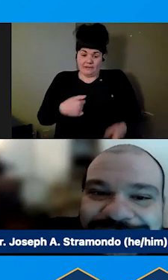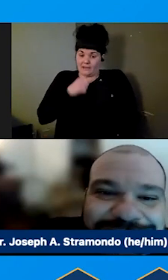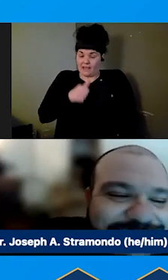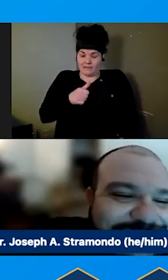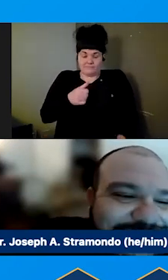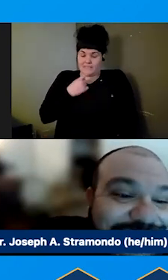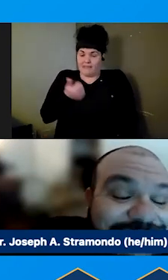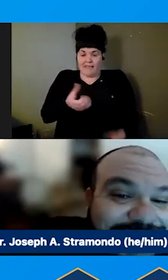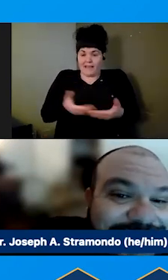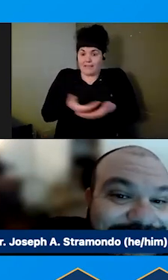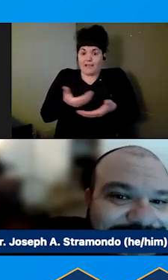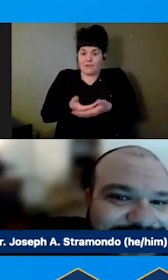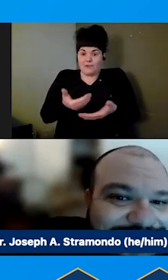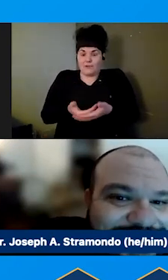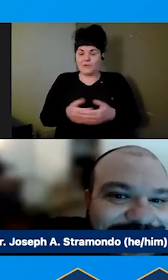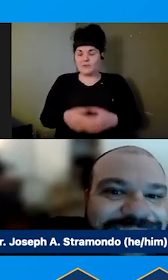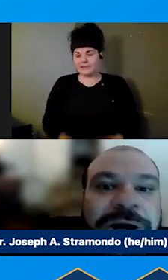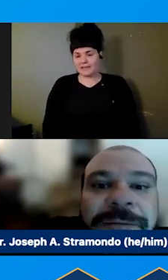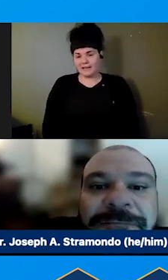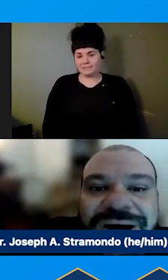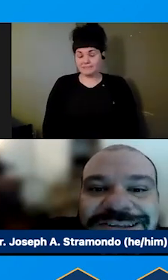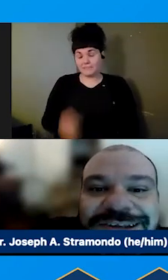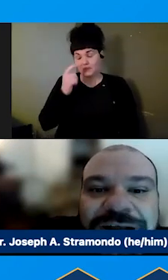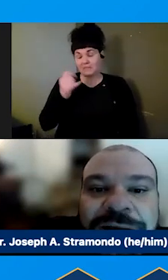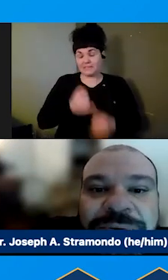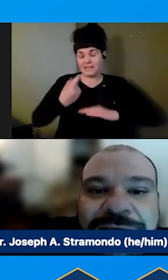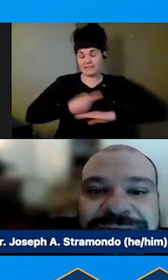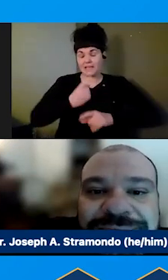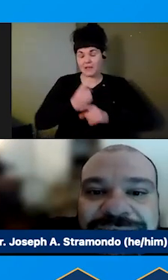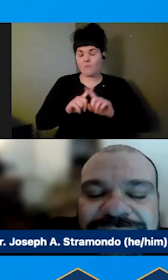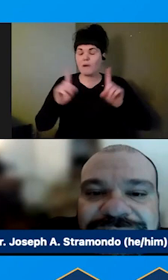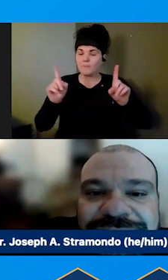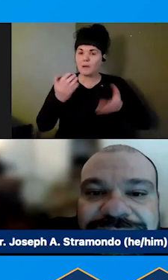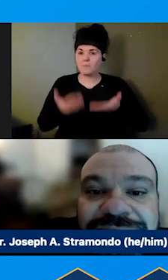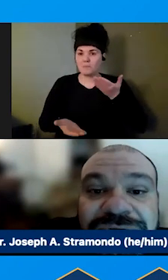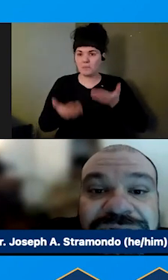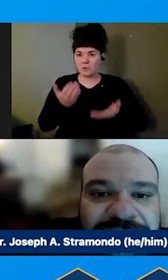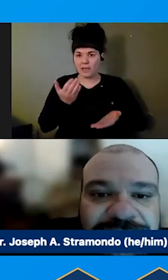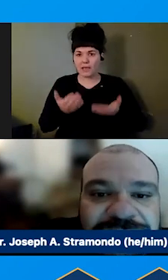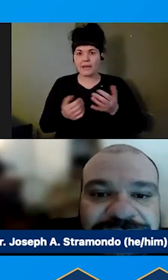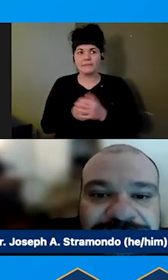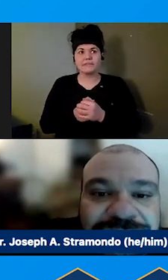saying anything that new being on the last day here. But perhaps I'm giving new language